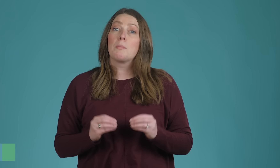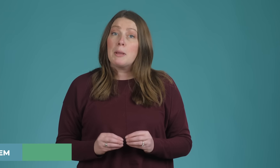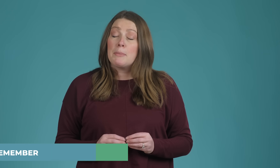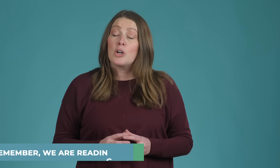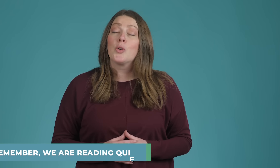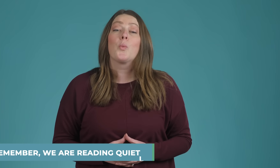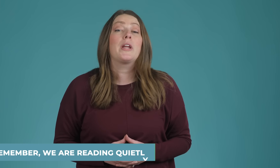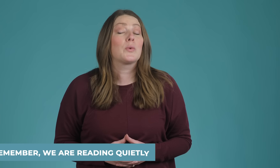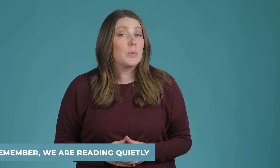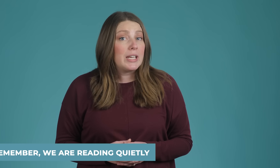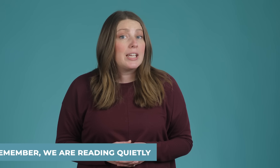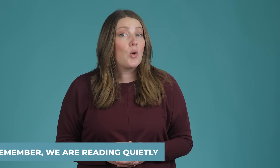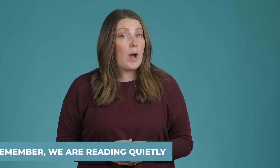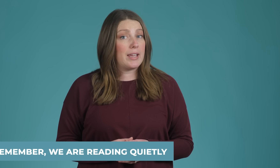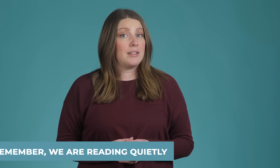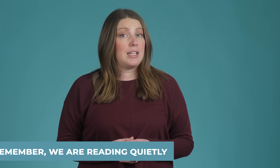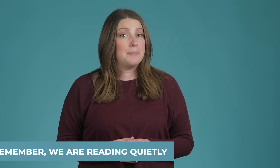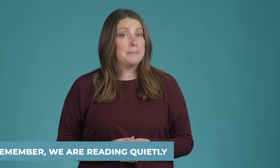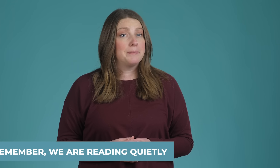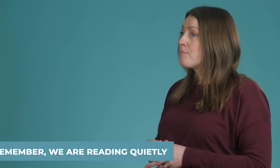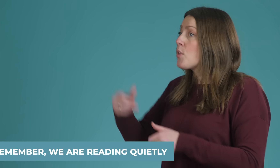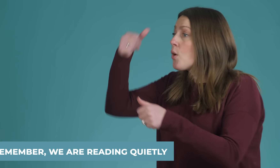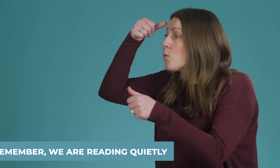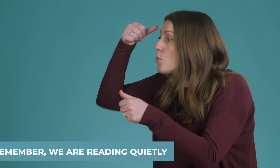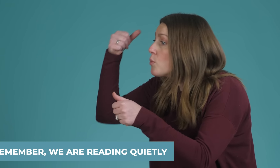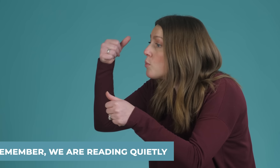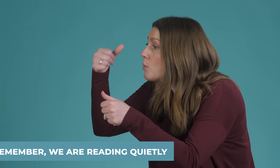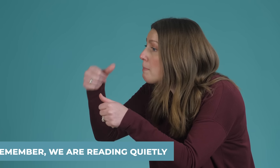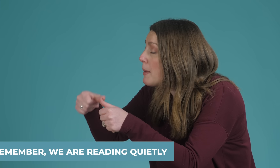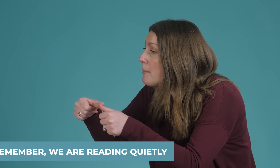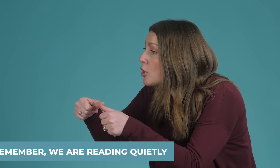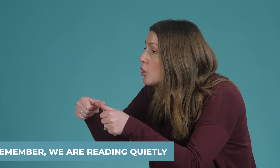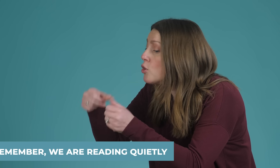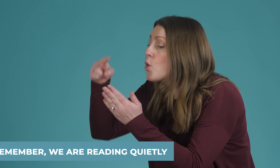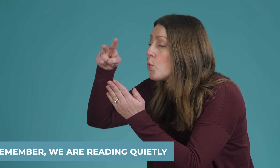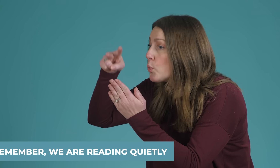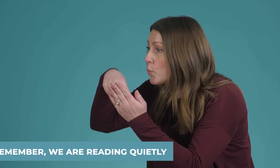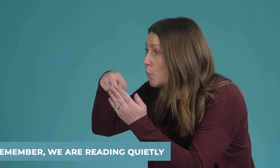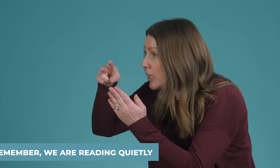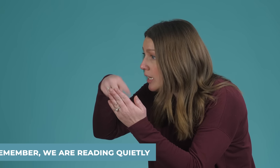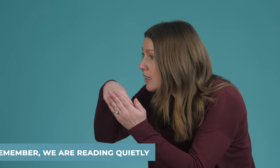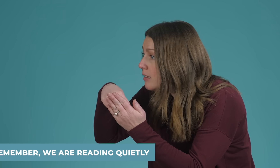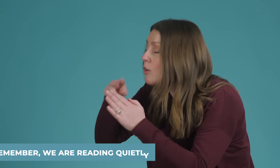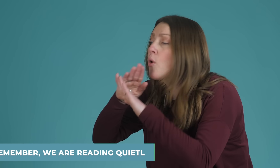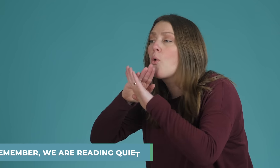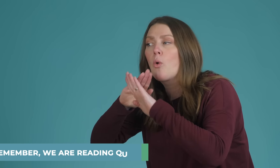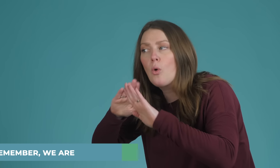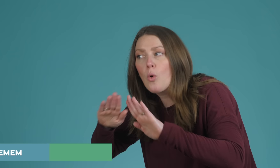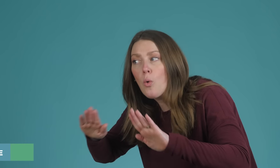Remember, we are reading quietly. Remember? Read.